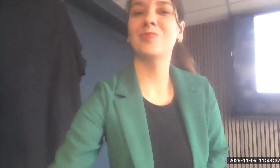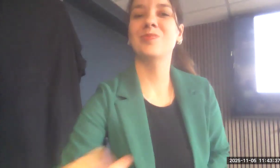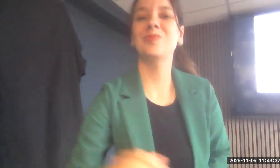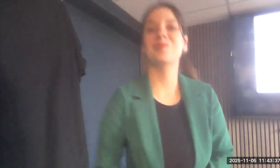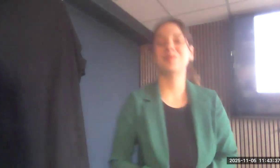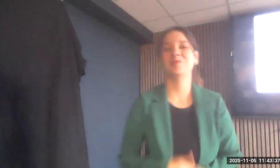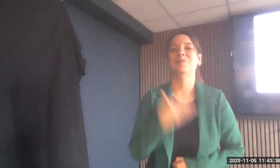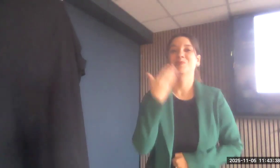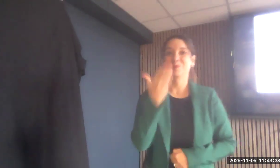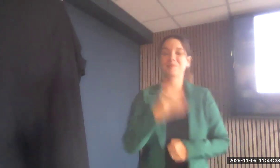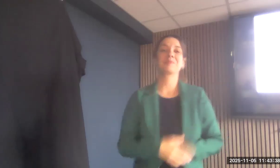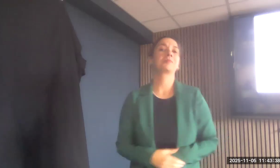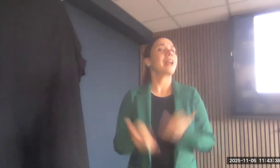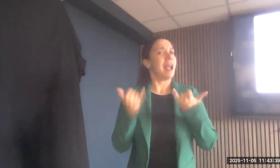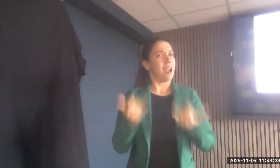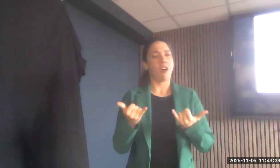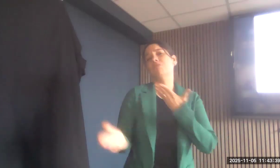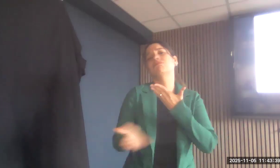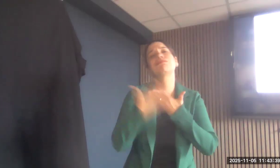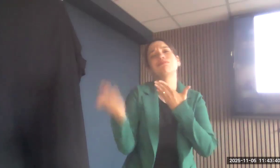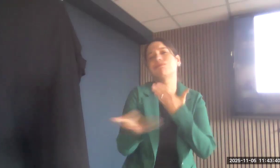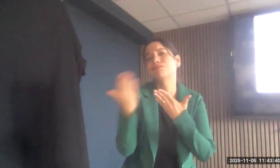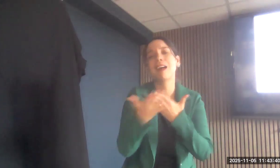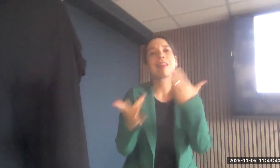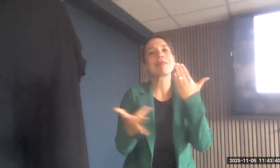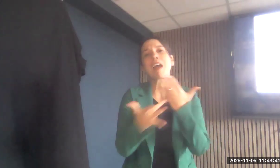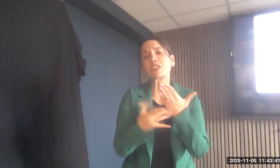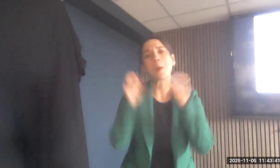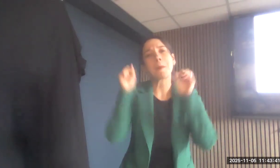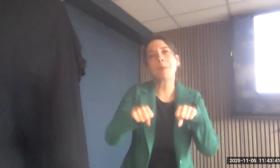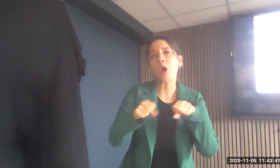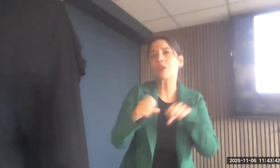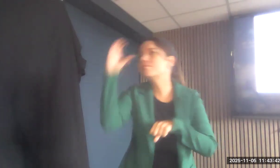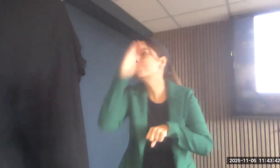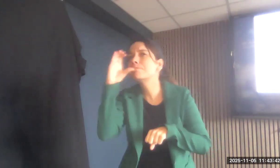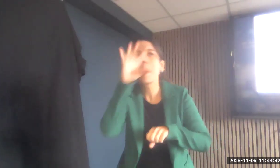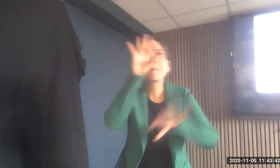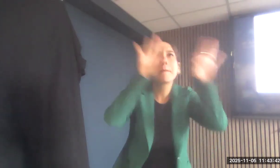We look to see whether this sign has been present in American Sign Language previously.